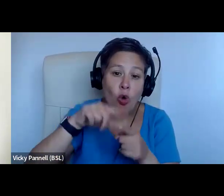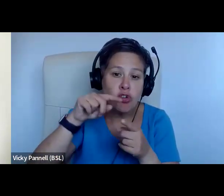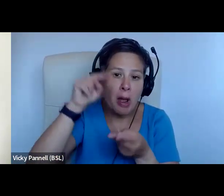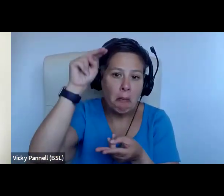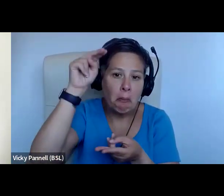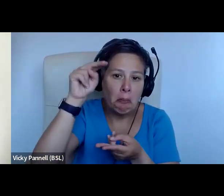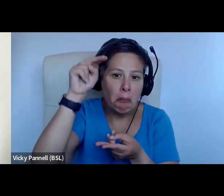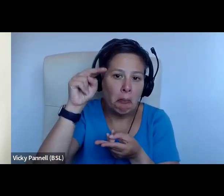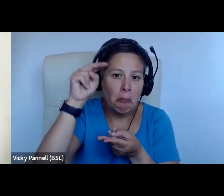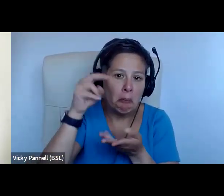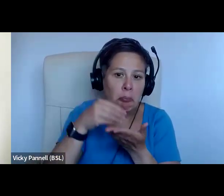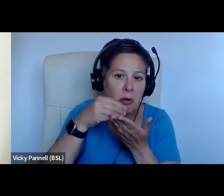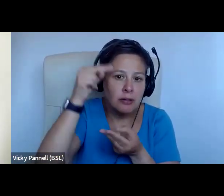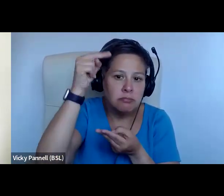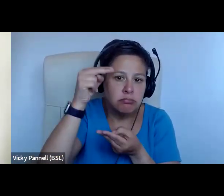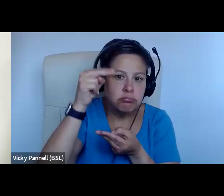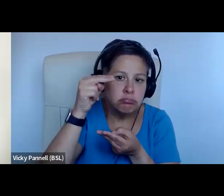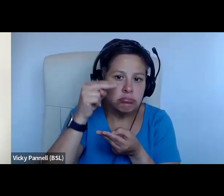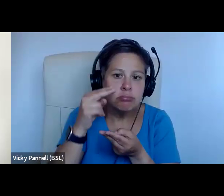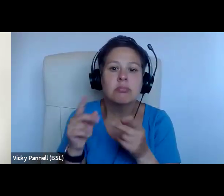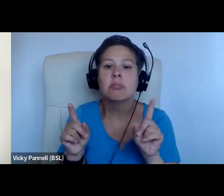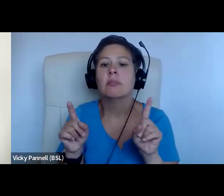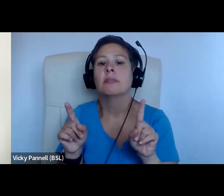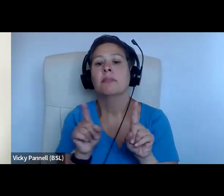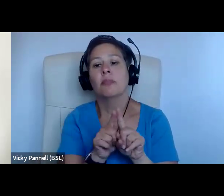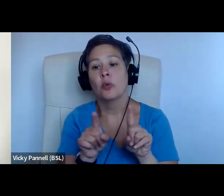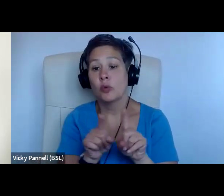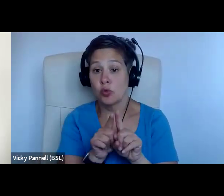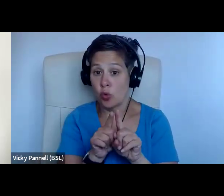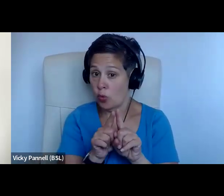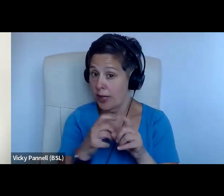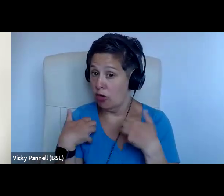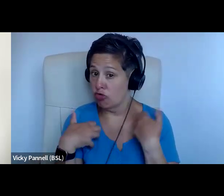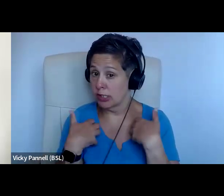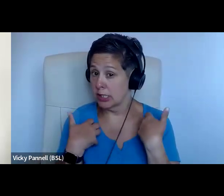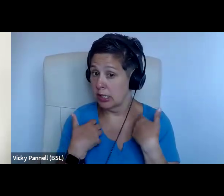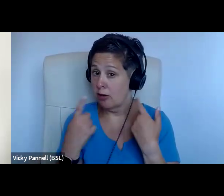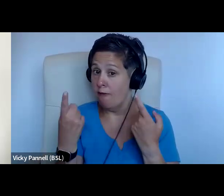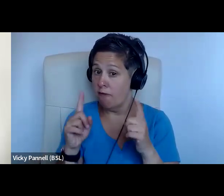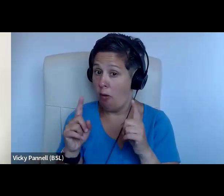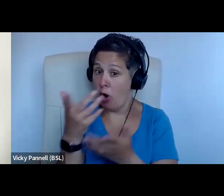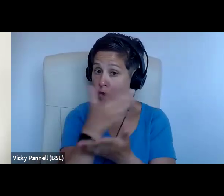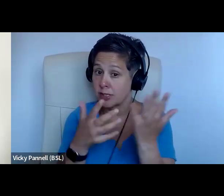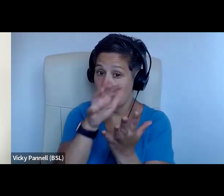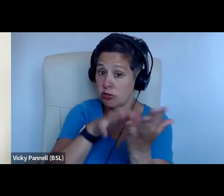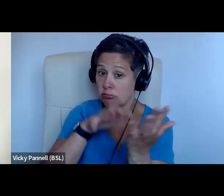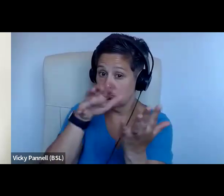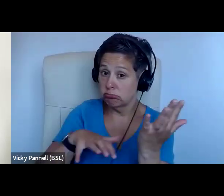the government points out that, I think, just over 1% or around 1% of disabled people in employment use Access to Work.